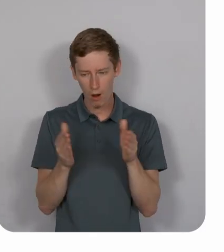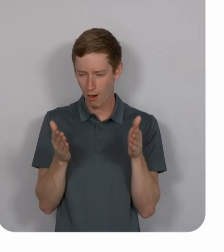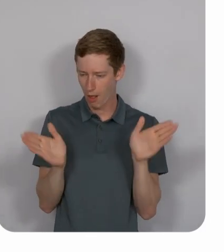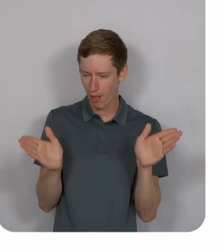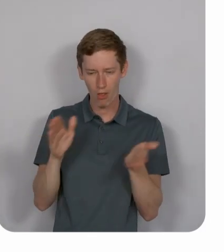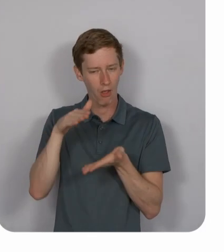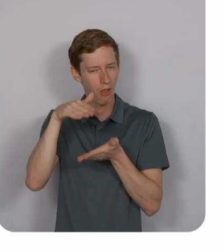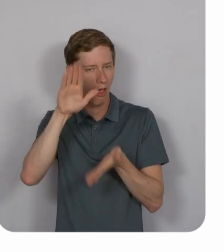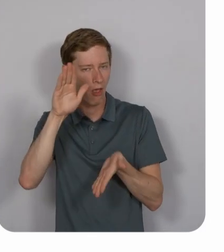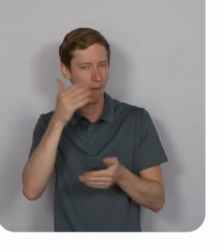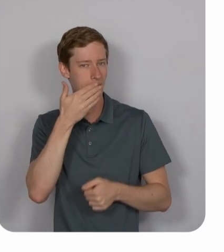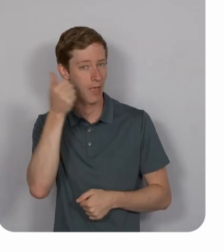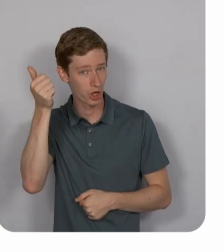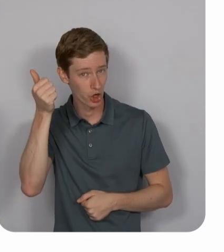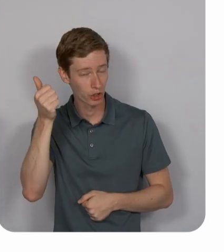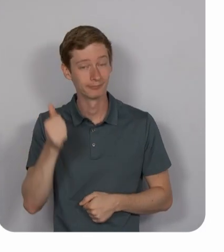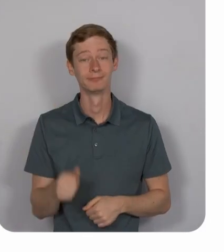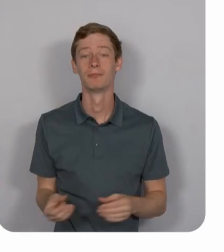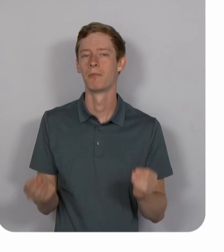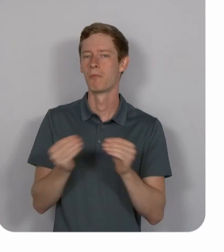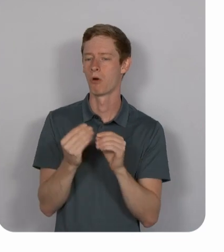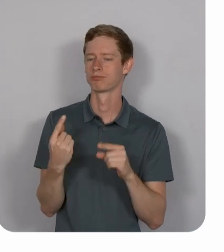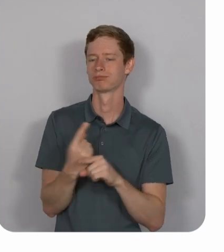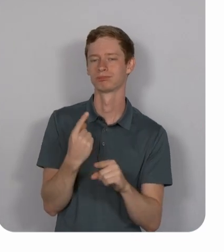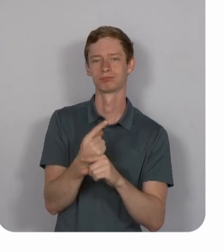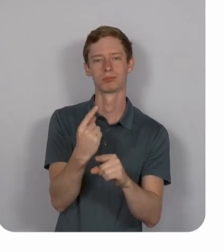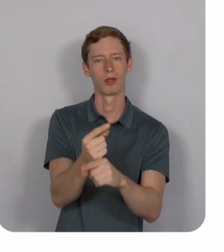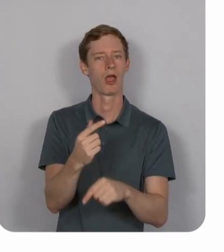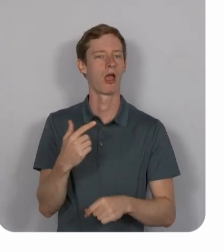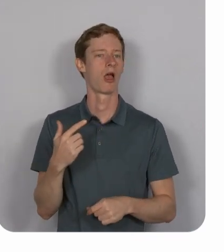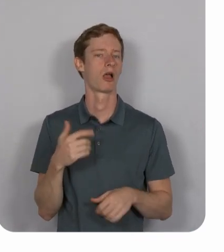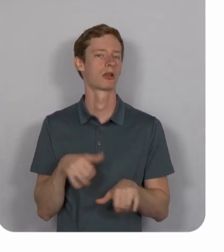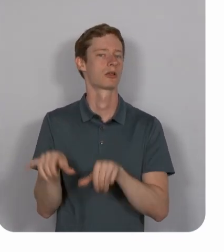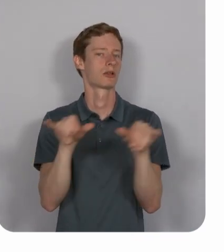and it does a better job covering the areas you're most likely to have your controllers in.